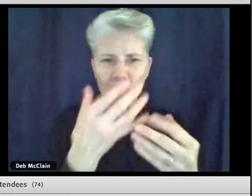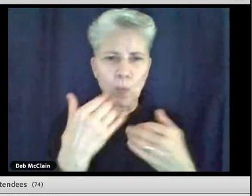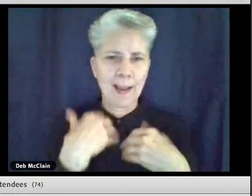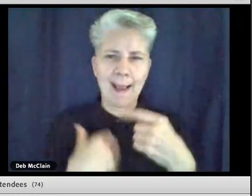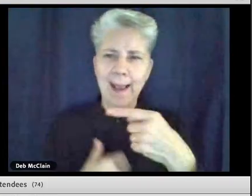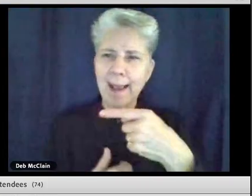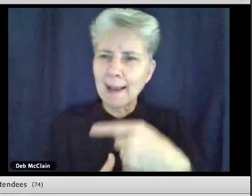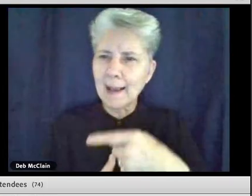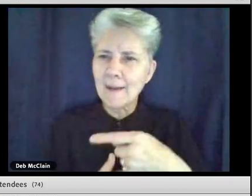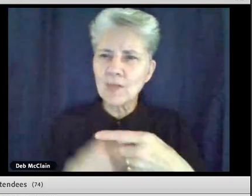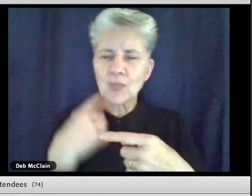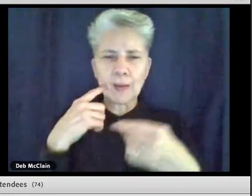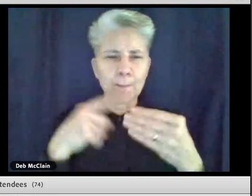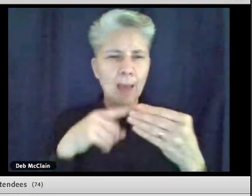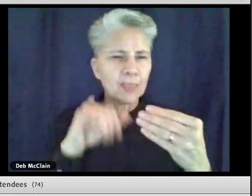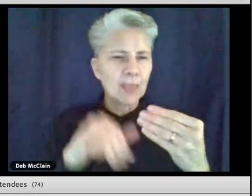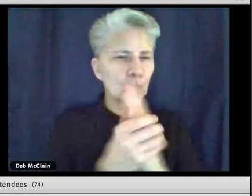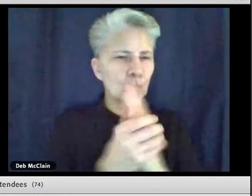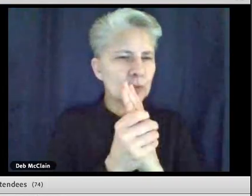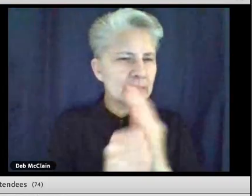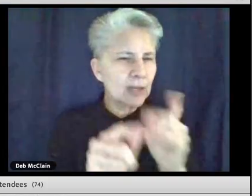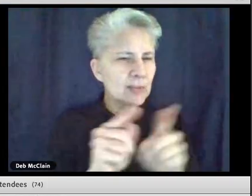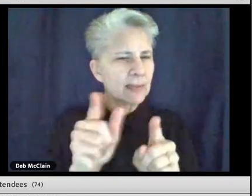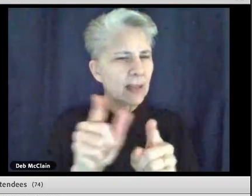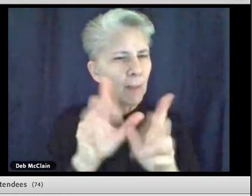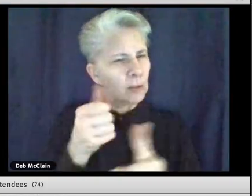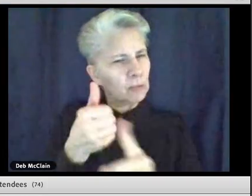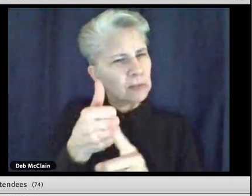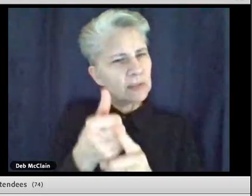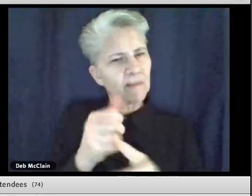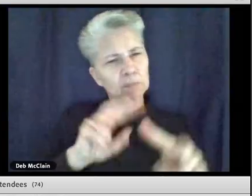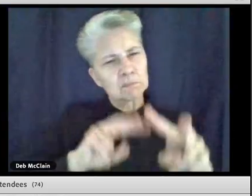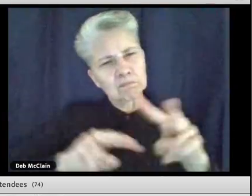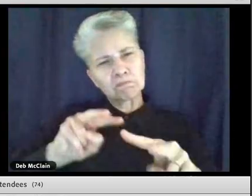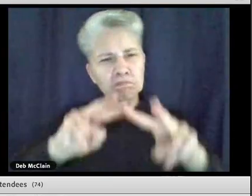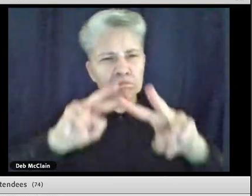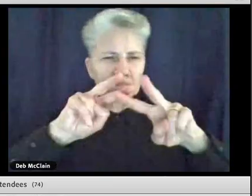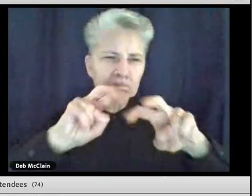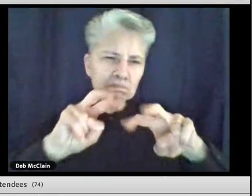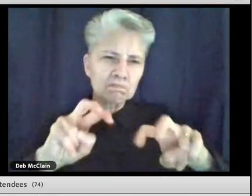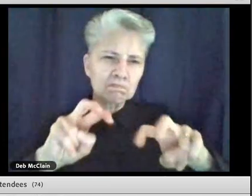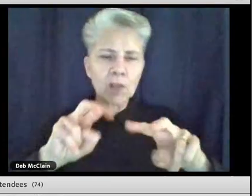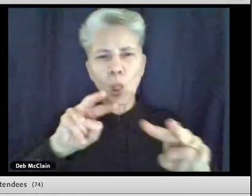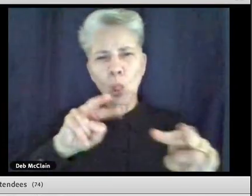and so think about that, your skills as a librarian and kind of look at it and pick it apart. You know, look at the total recovered